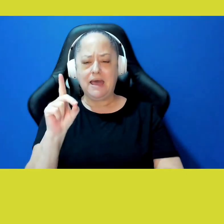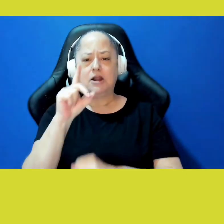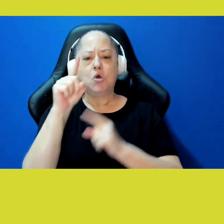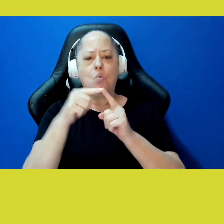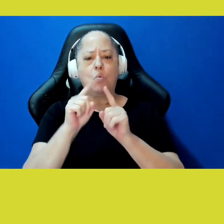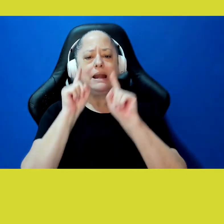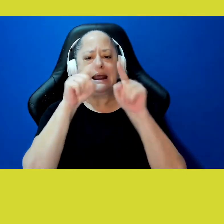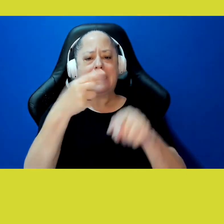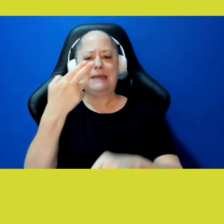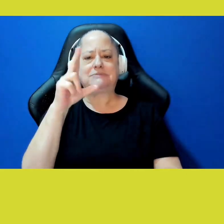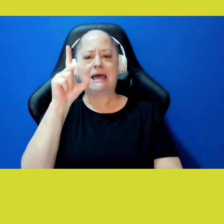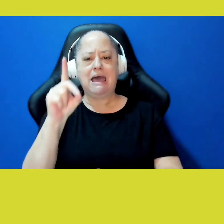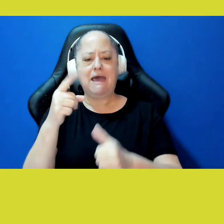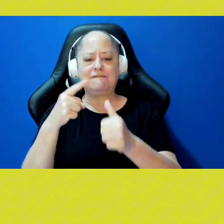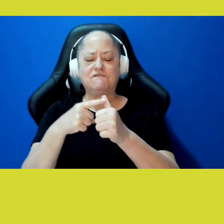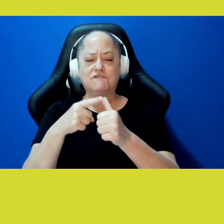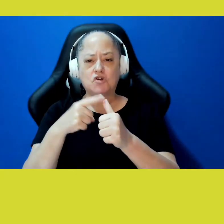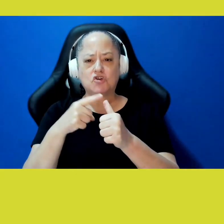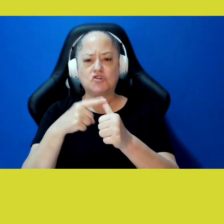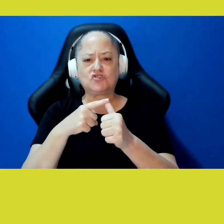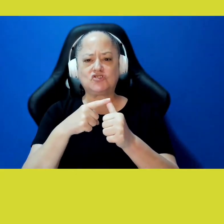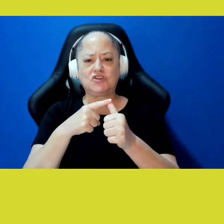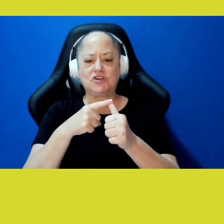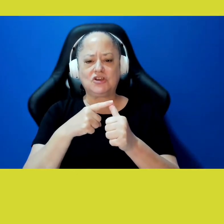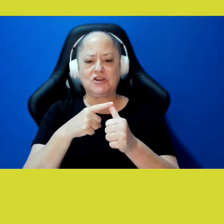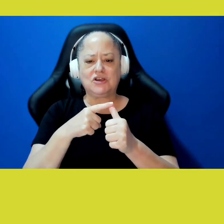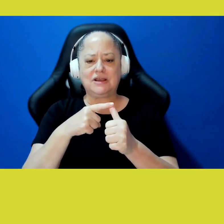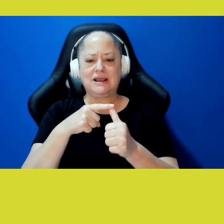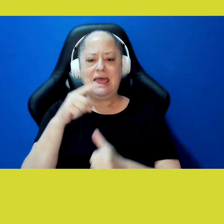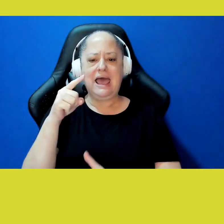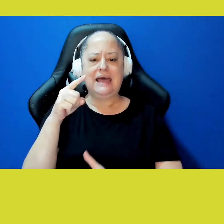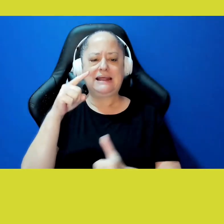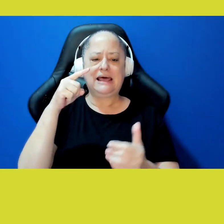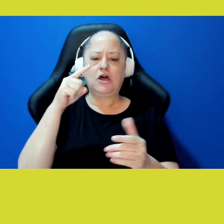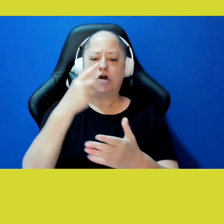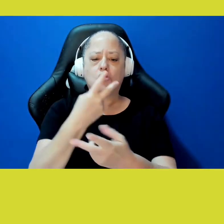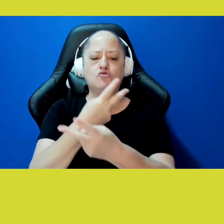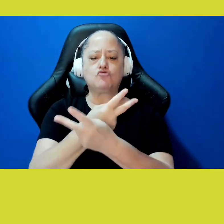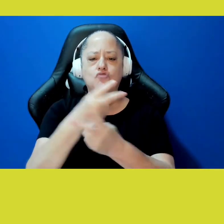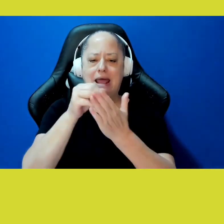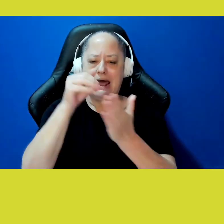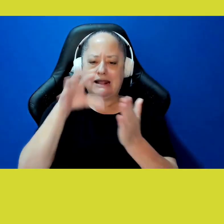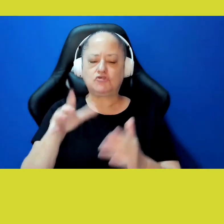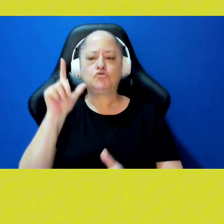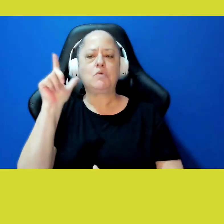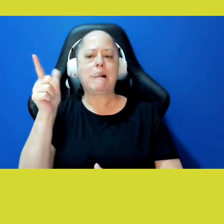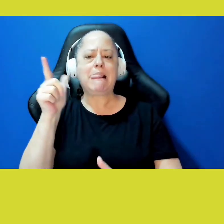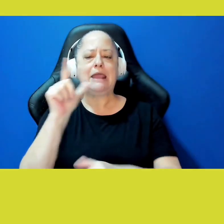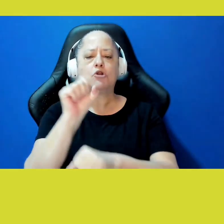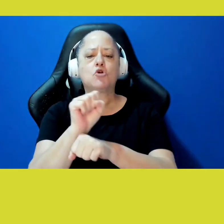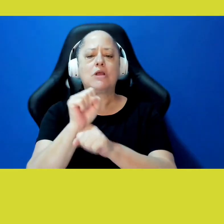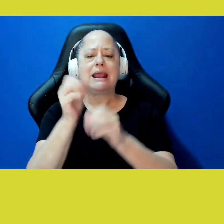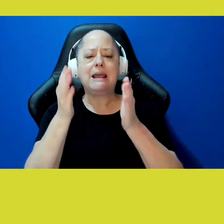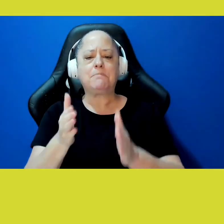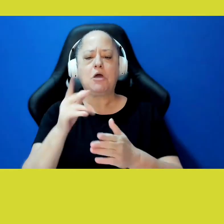versus a MSW grad student and then later as an employee the programs at that time and really I'm speaking